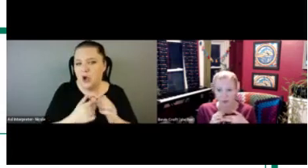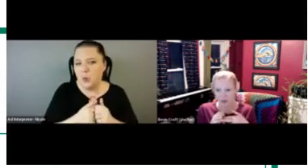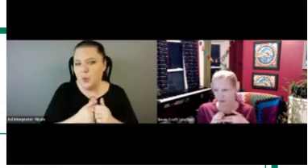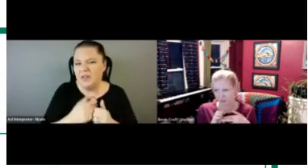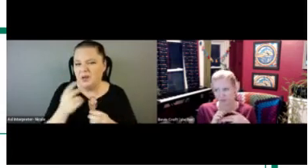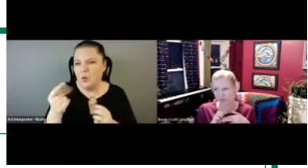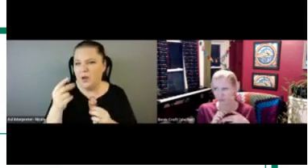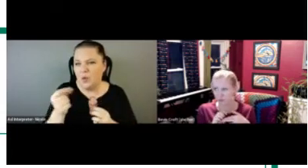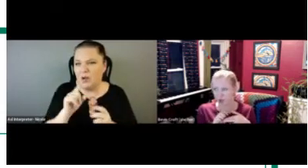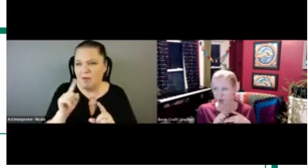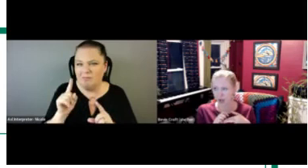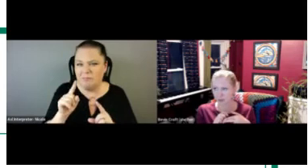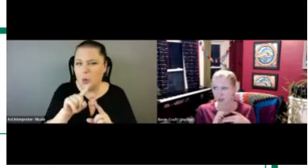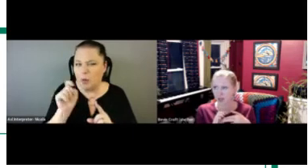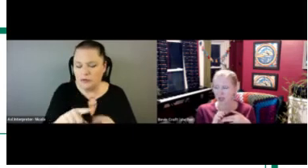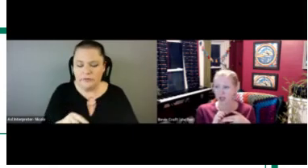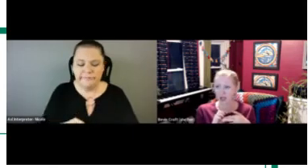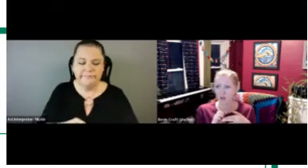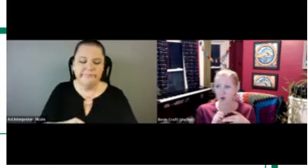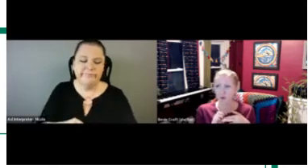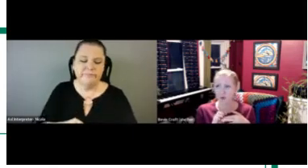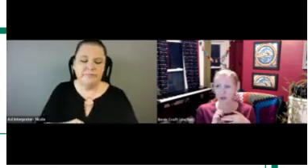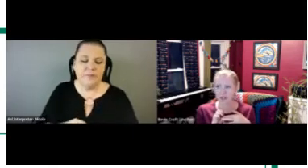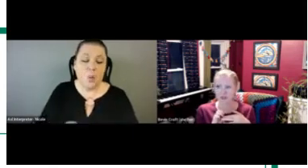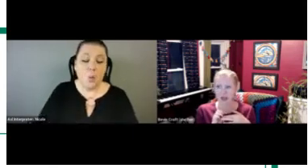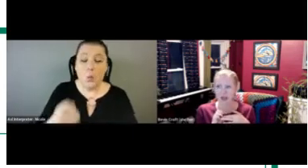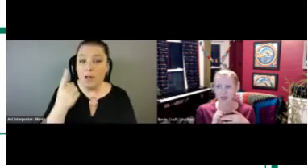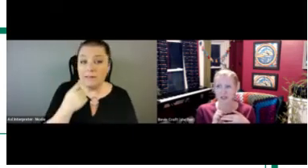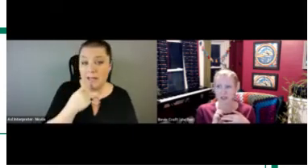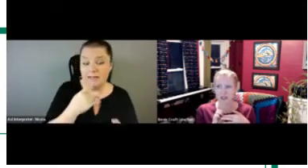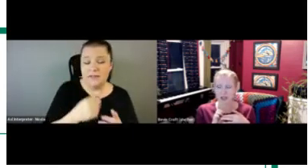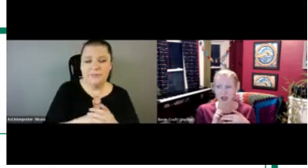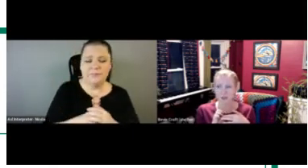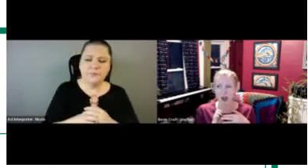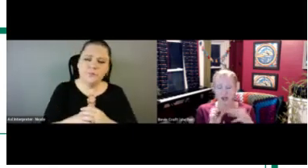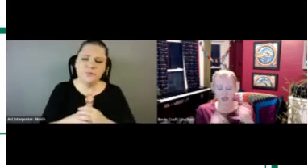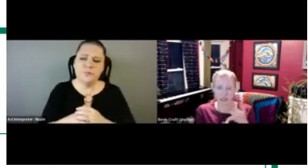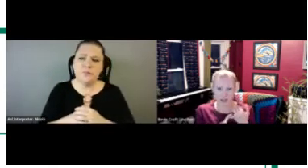ones. One is, is the IRC the